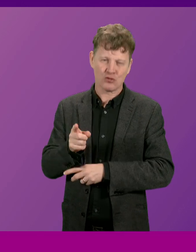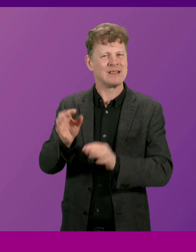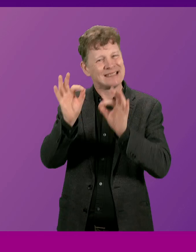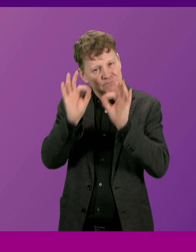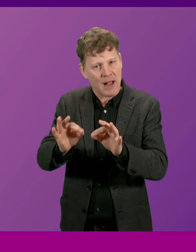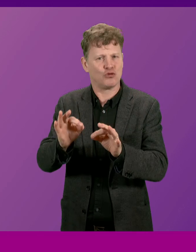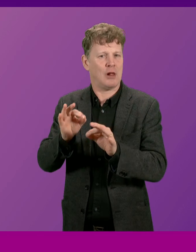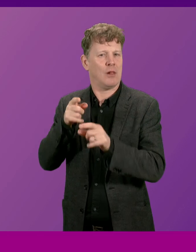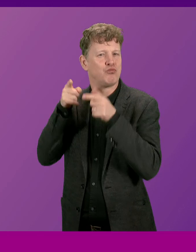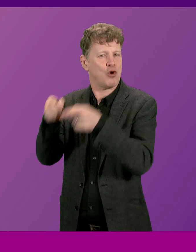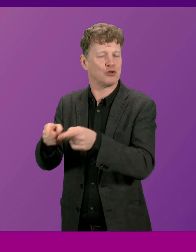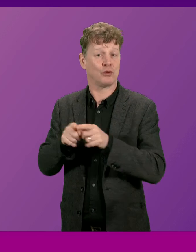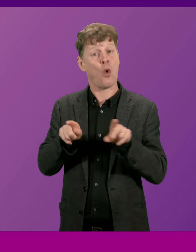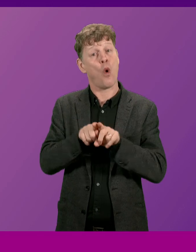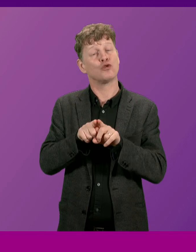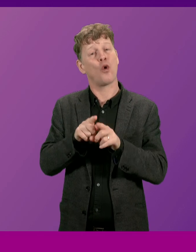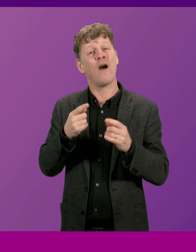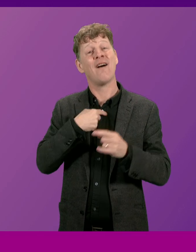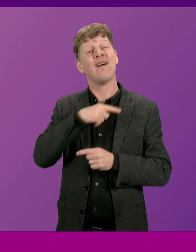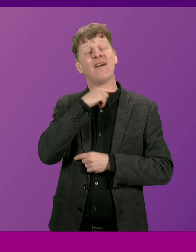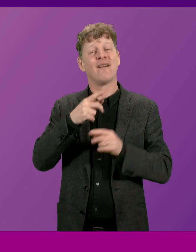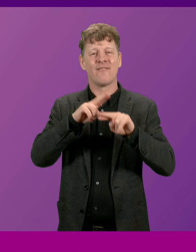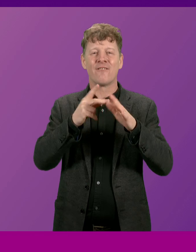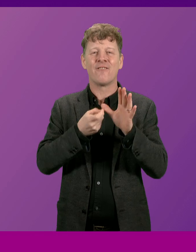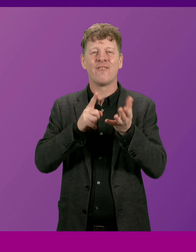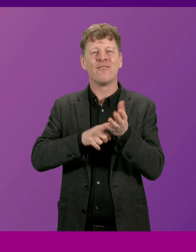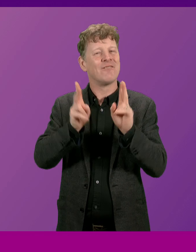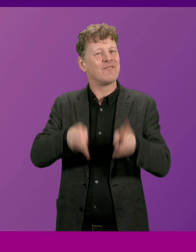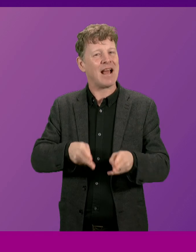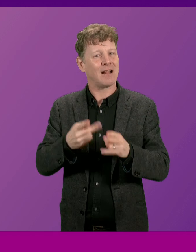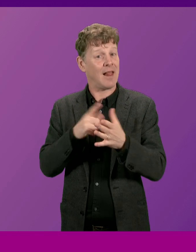She also said that a fatal accident inquiry might be held. Will the First Minister back